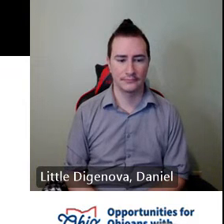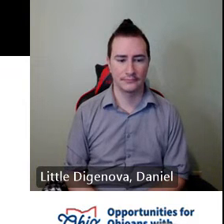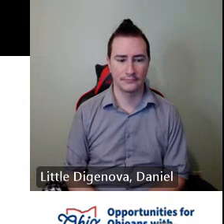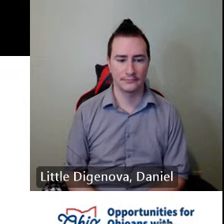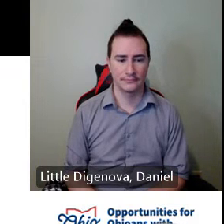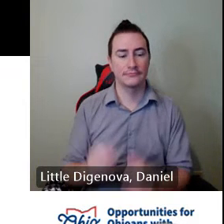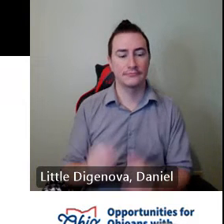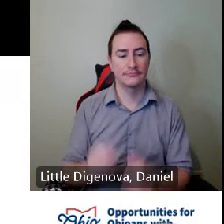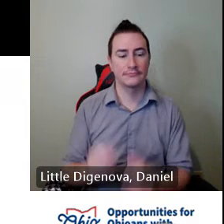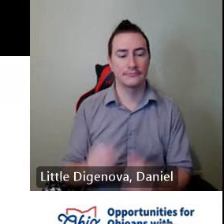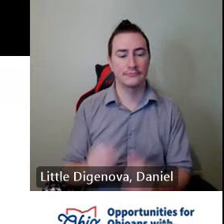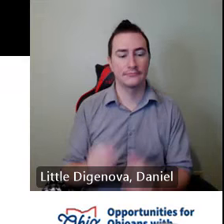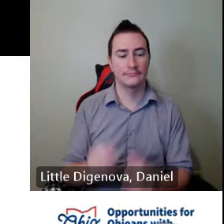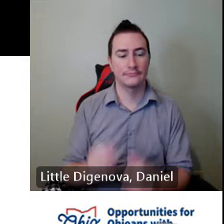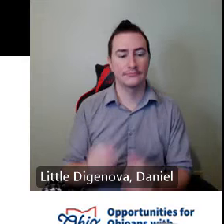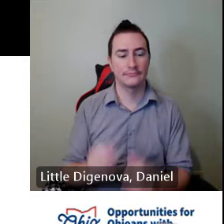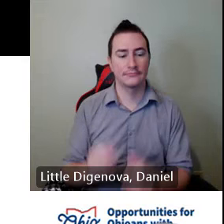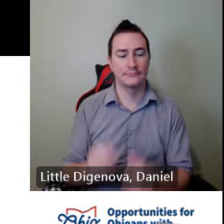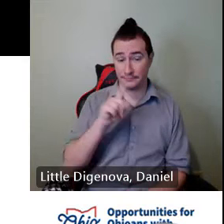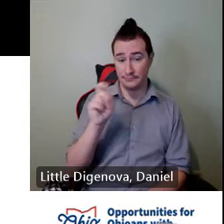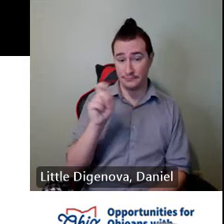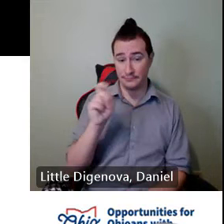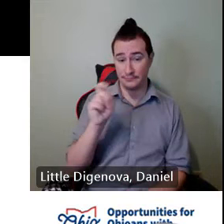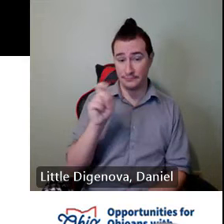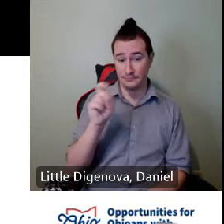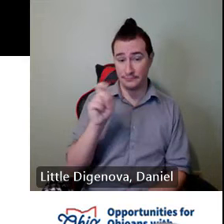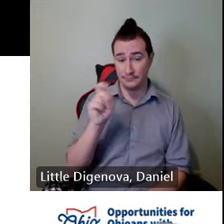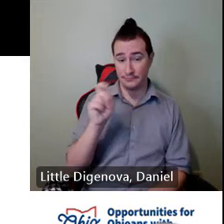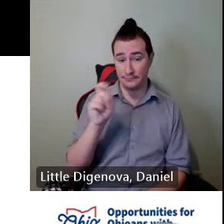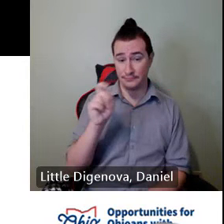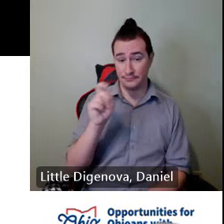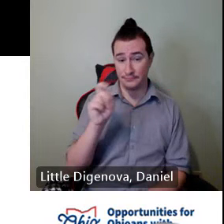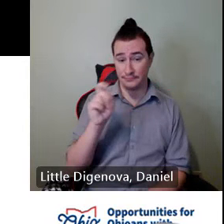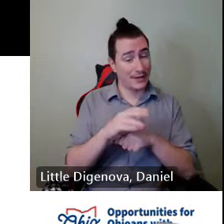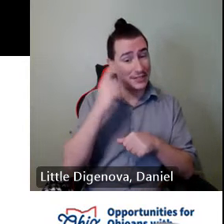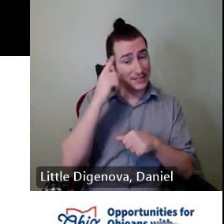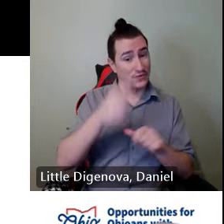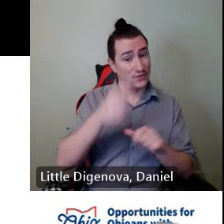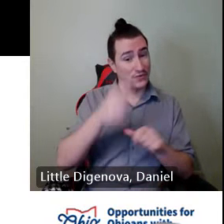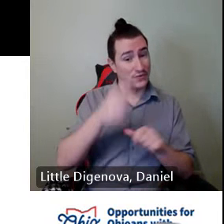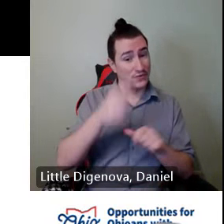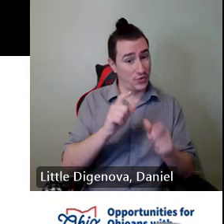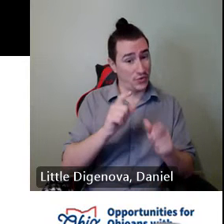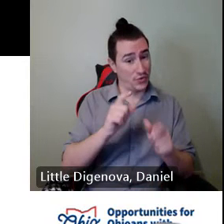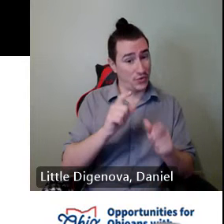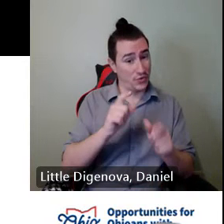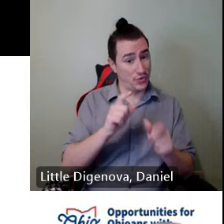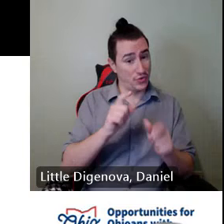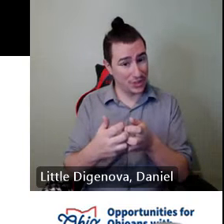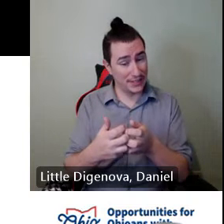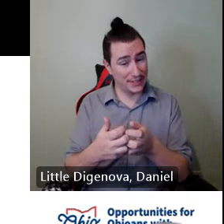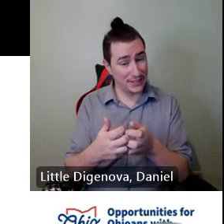are there guidelines for renewal of accommodations after the initial request with Doctor documentation, is it required to provide--